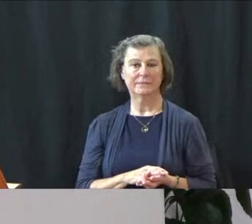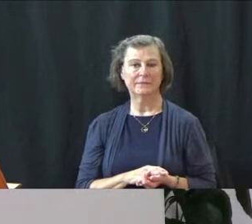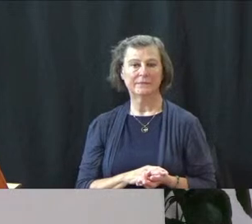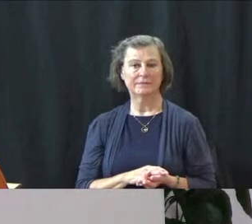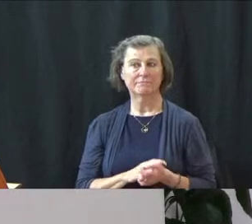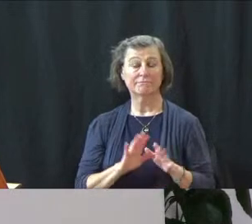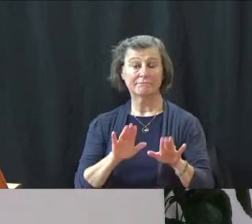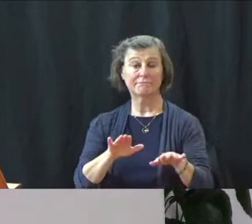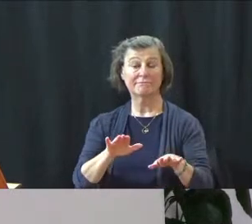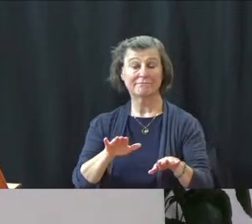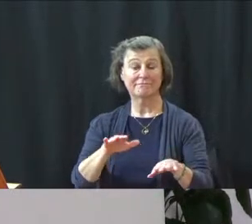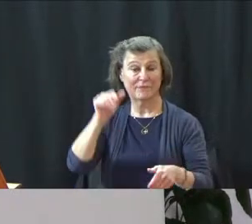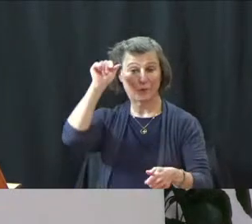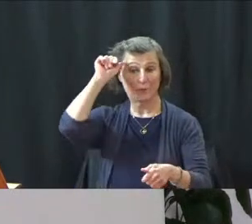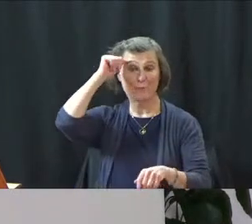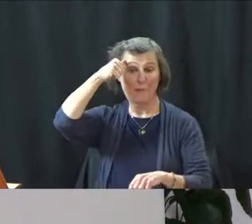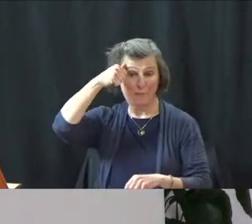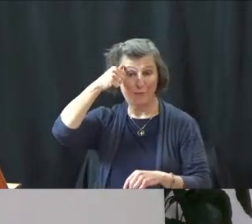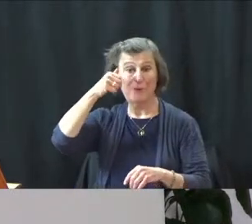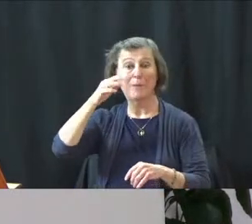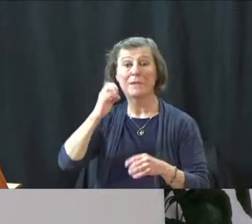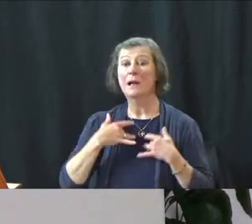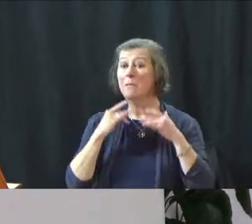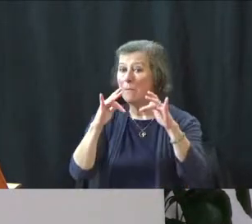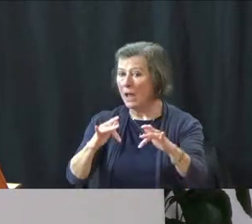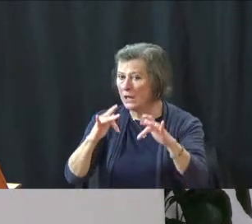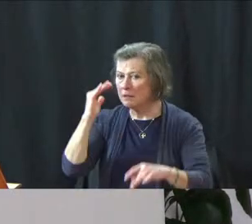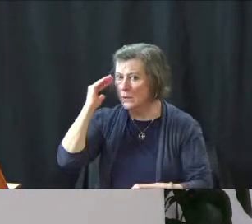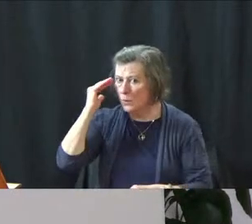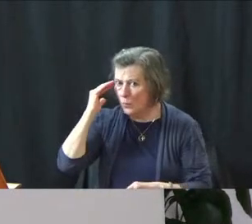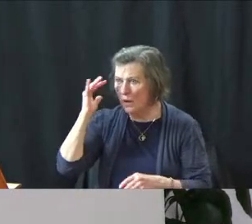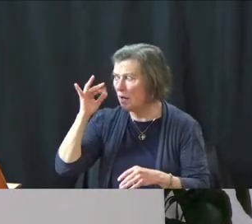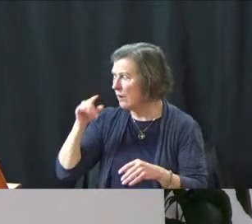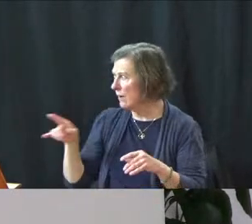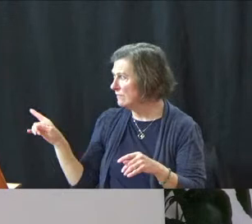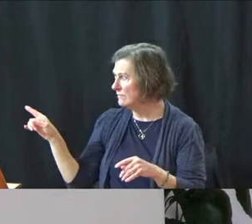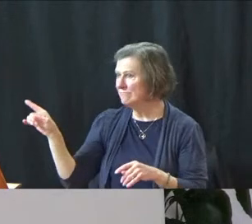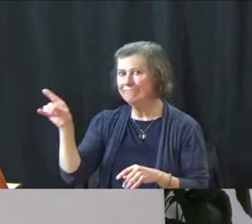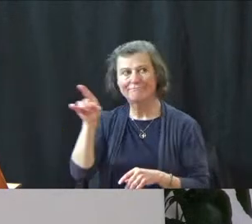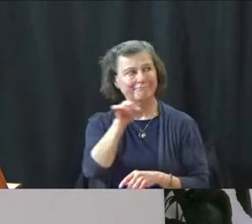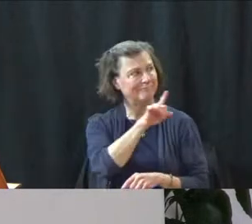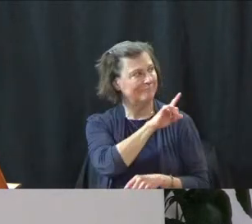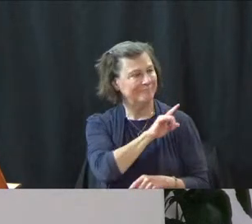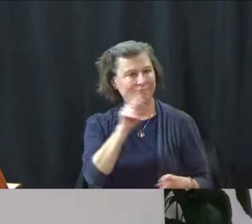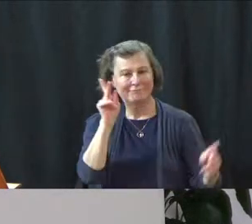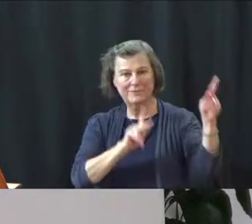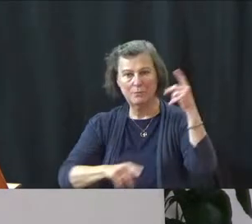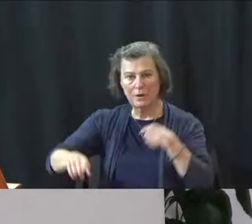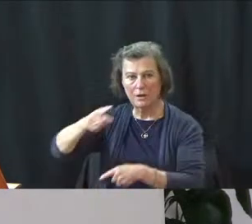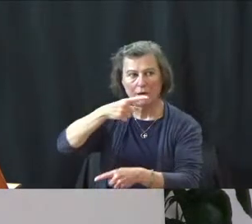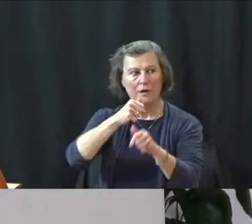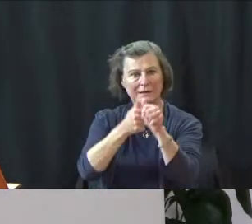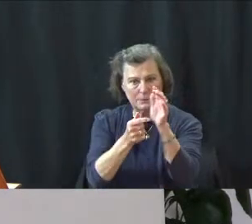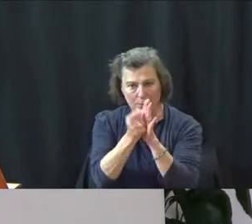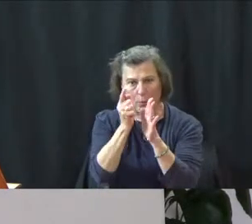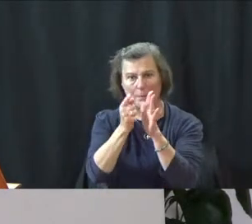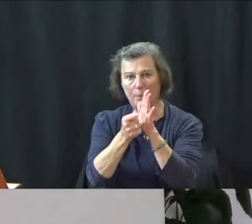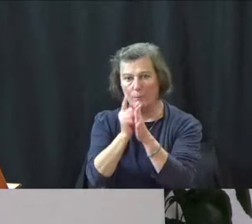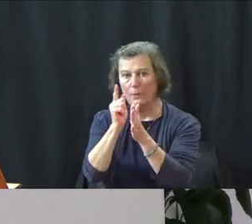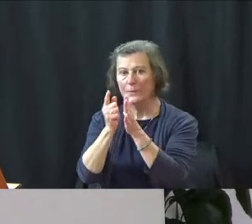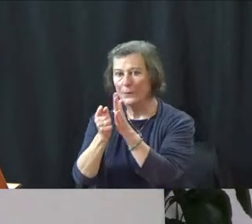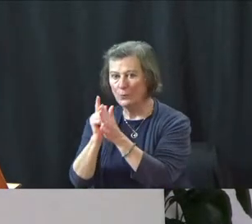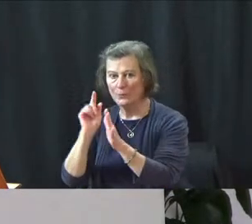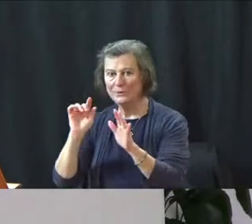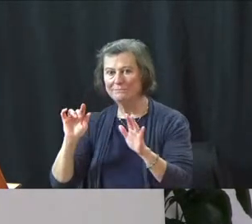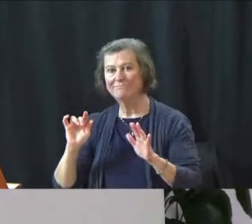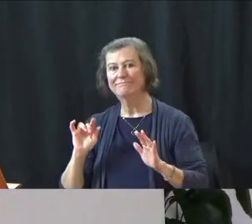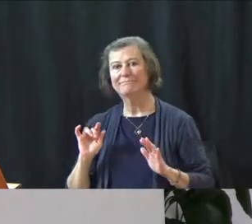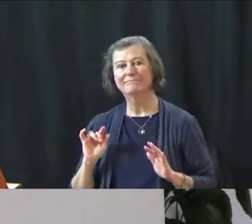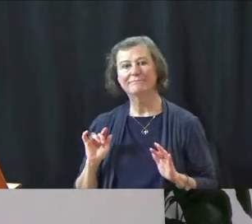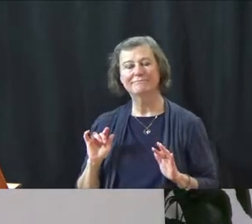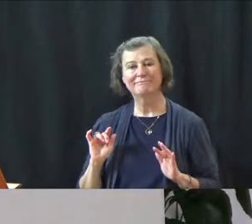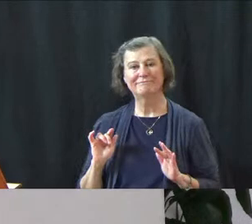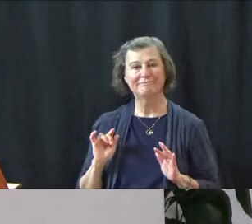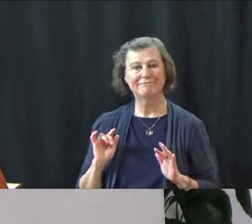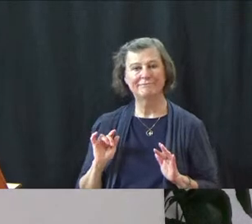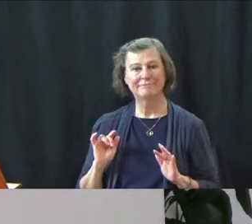Let us remember to be compassionately aware of those around us, moment by moment.